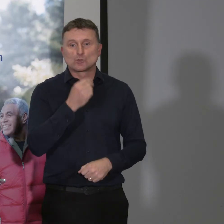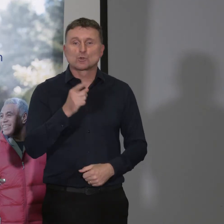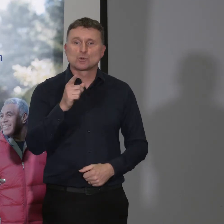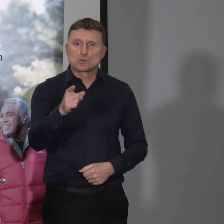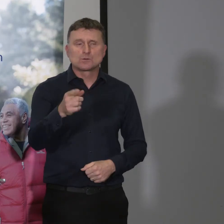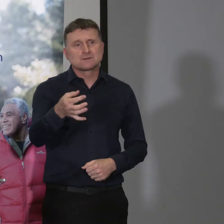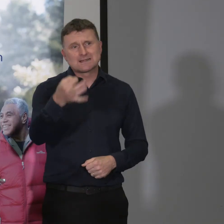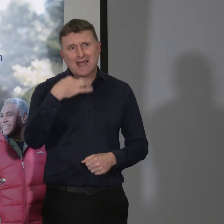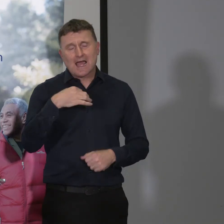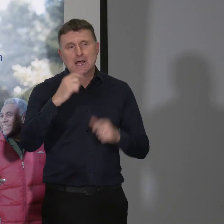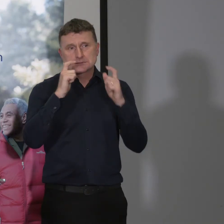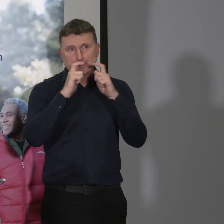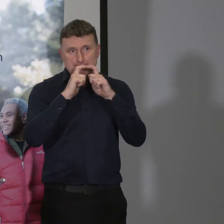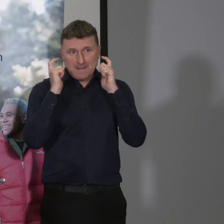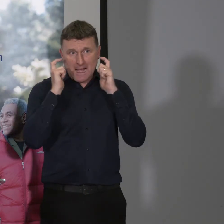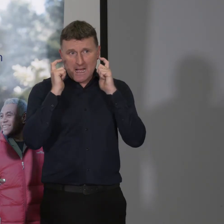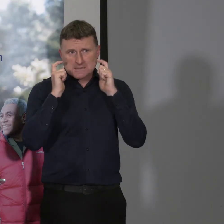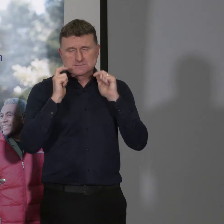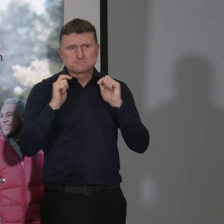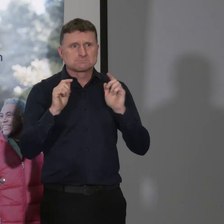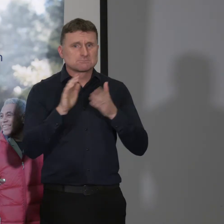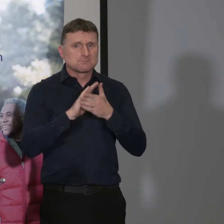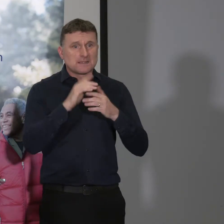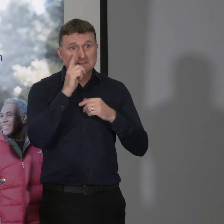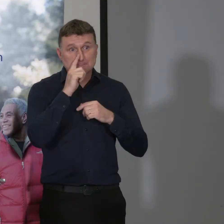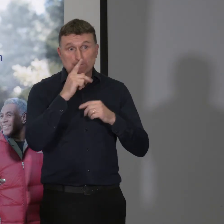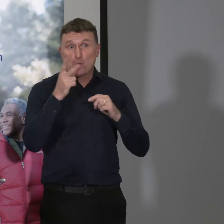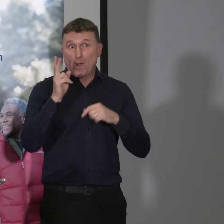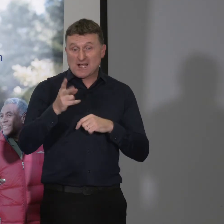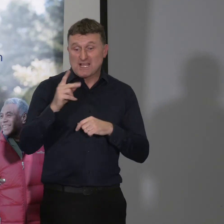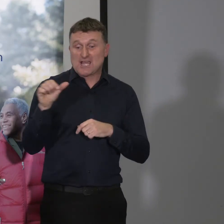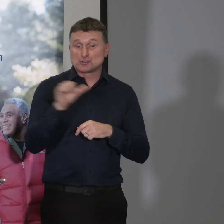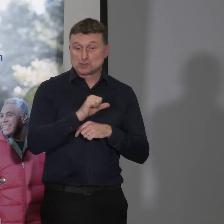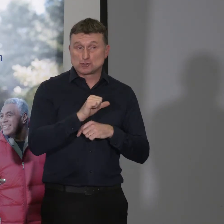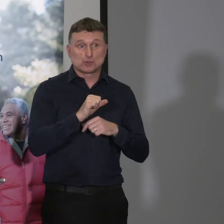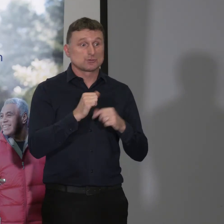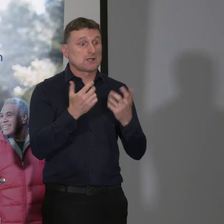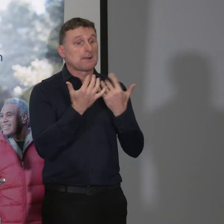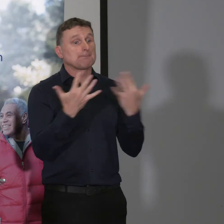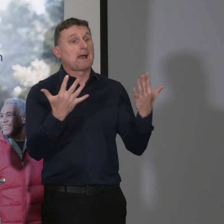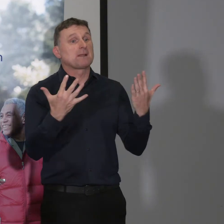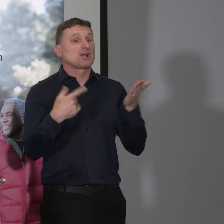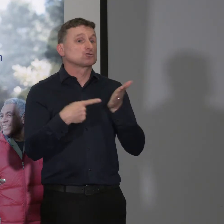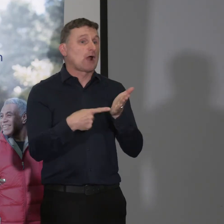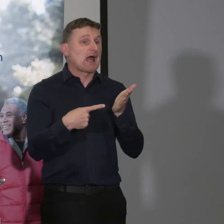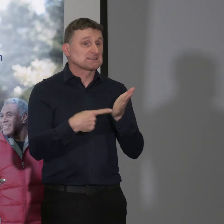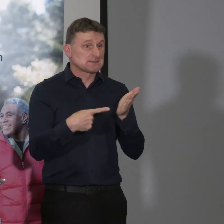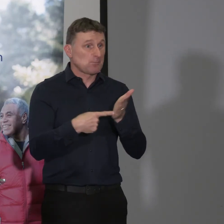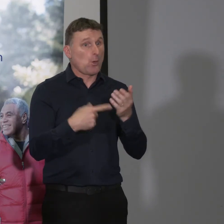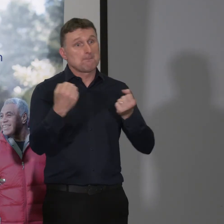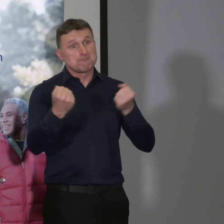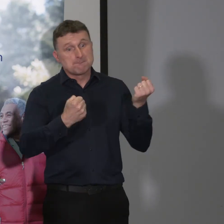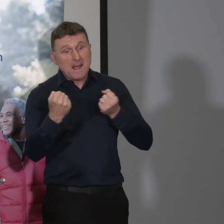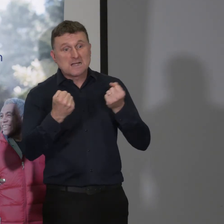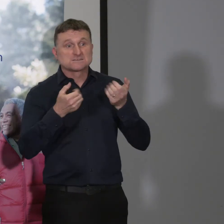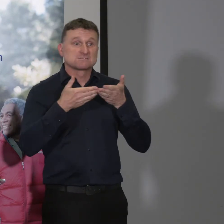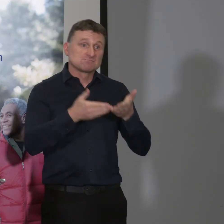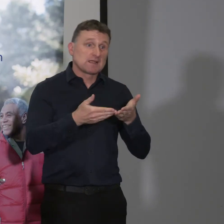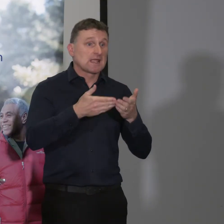You mentioned mask wearing before, which is to say you would maybe encourage people to start wearing a Megat of